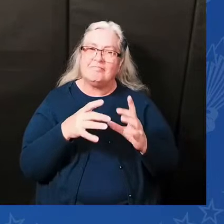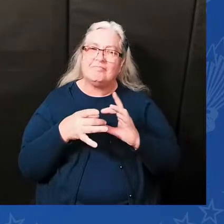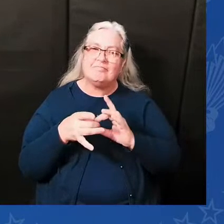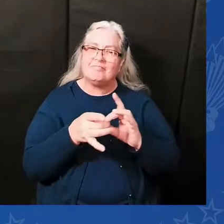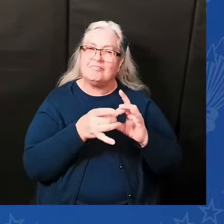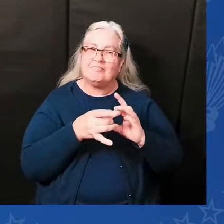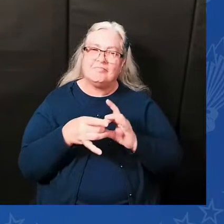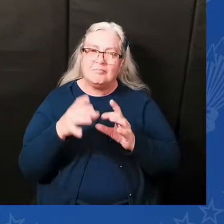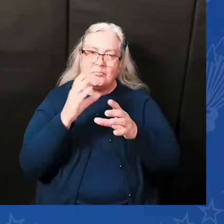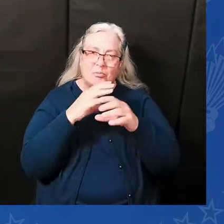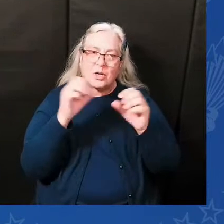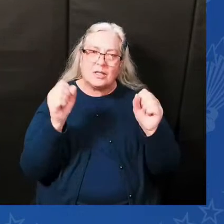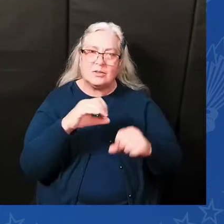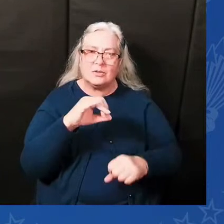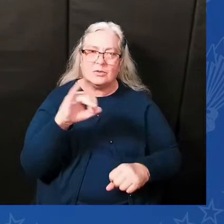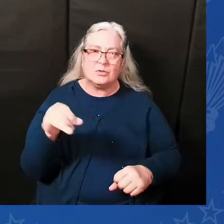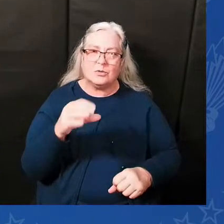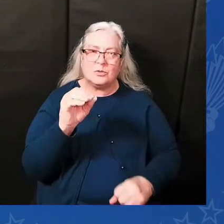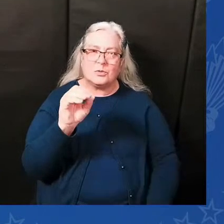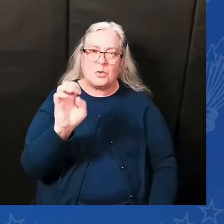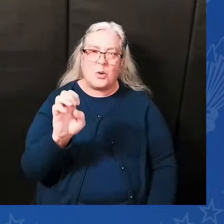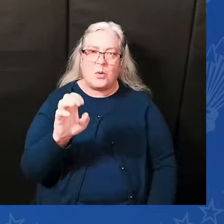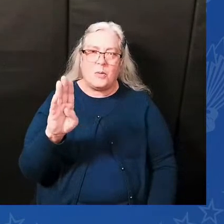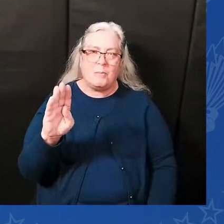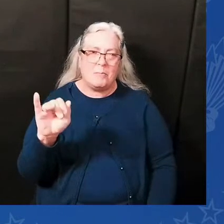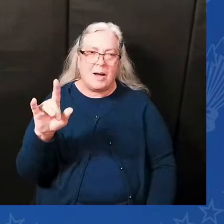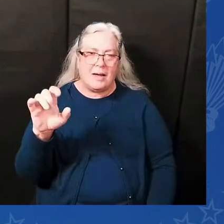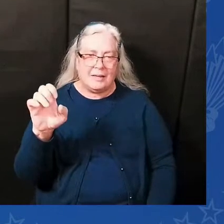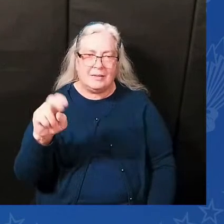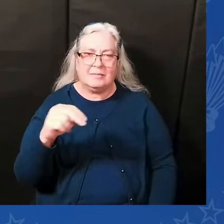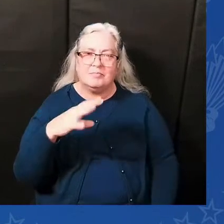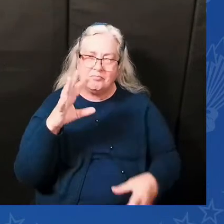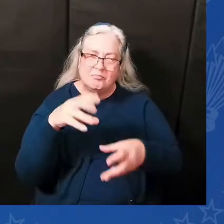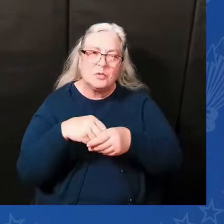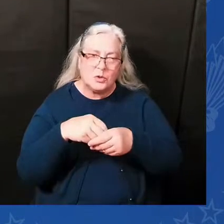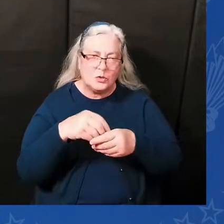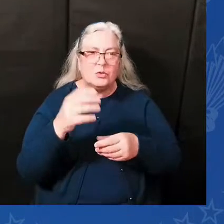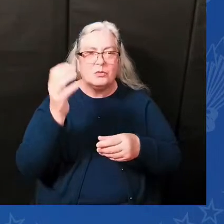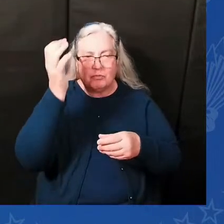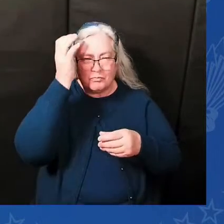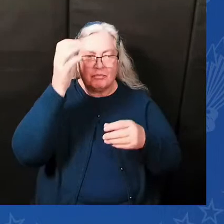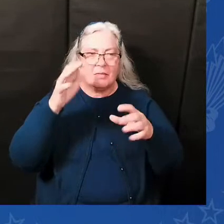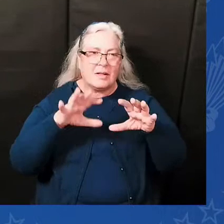of the Congressional Fire Services Caucus and served in that capacity continuously